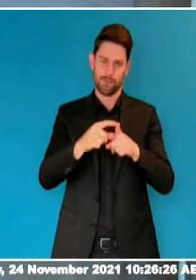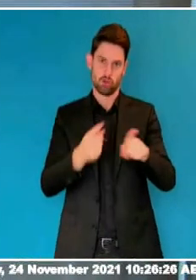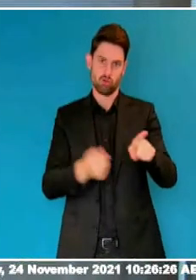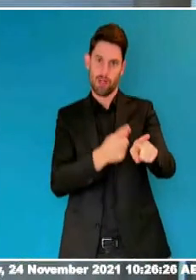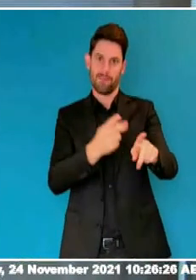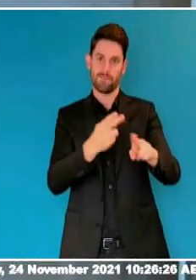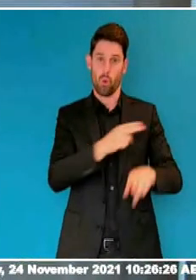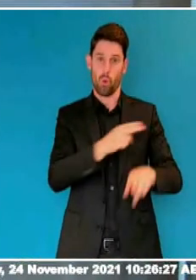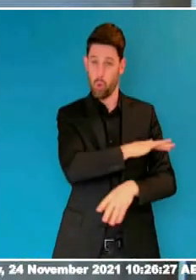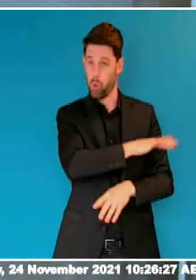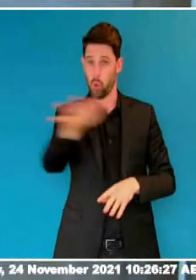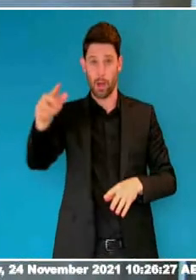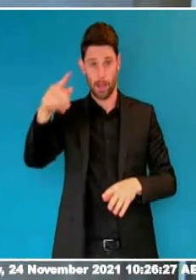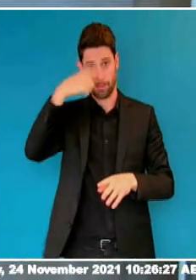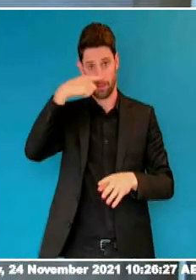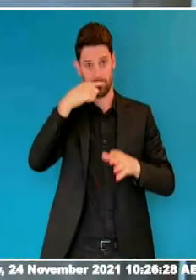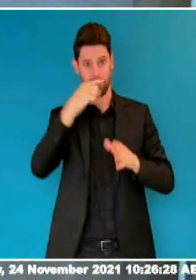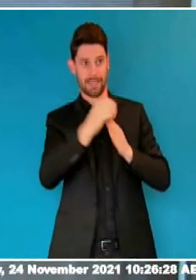leader across NAB.